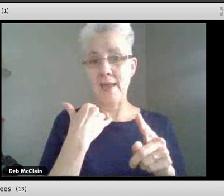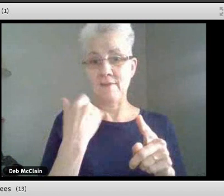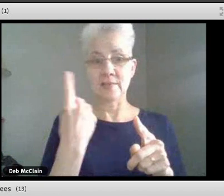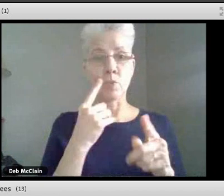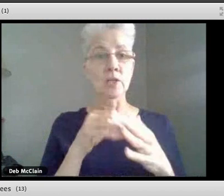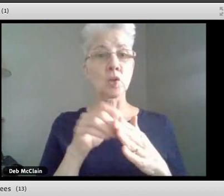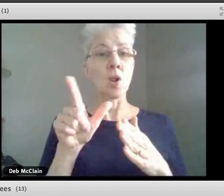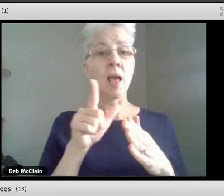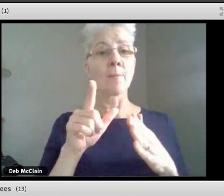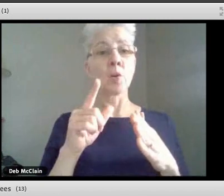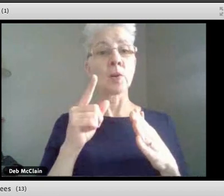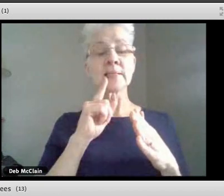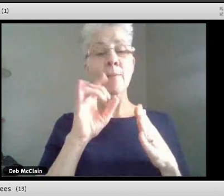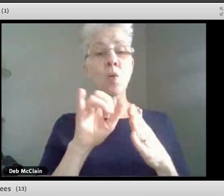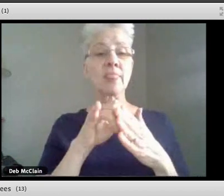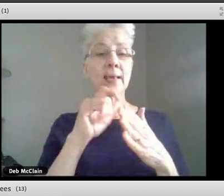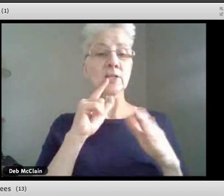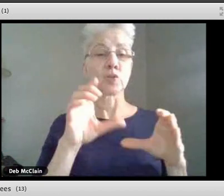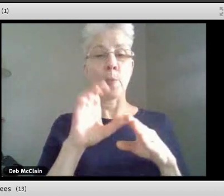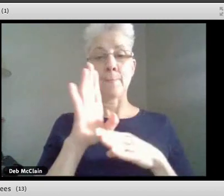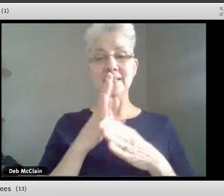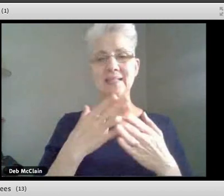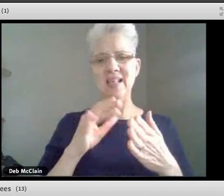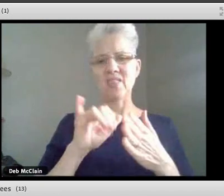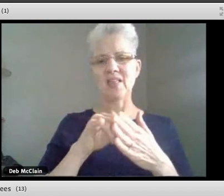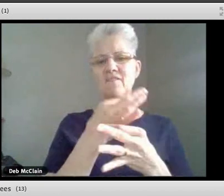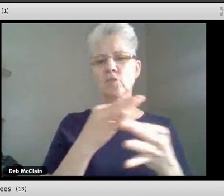this is a free calculator that will help you